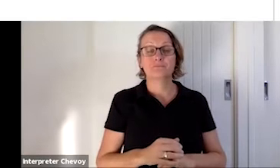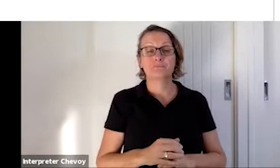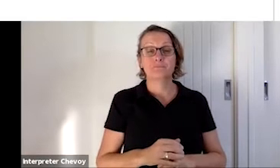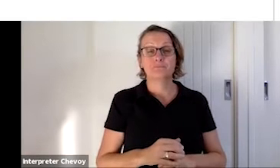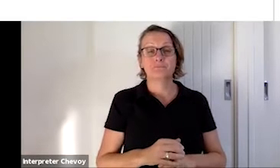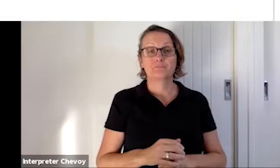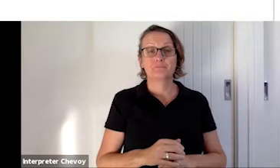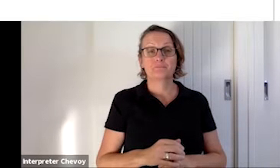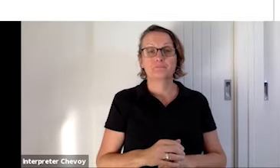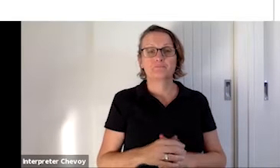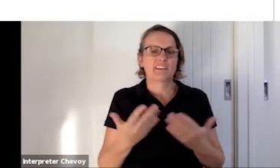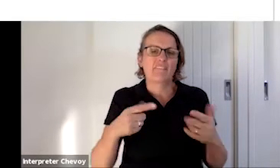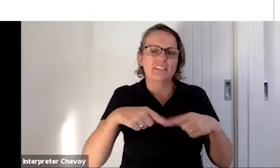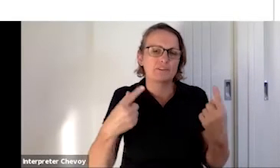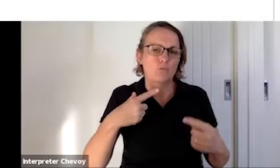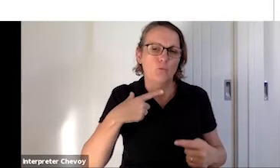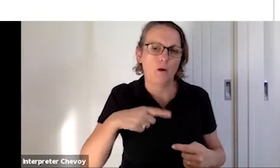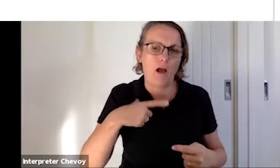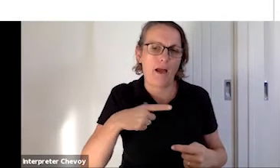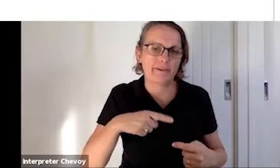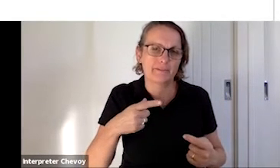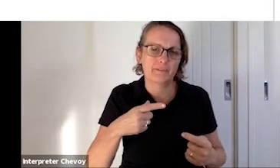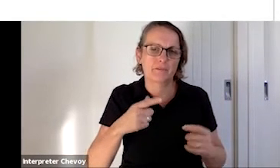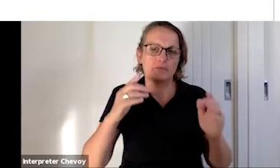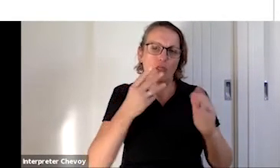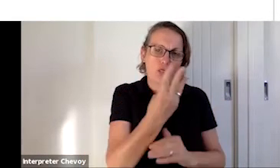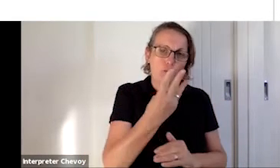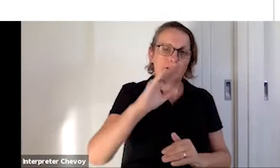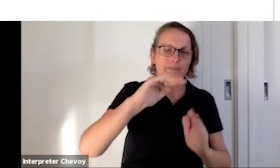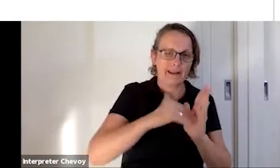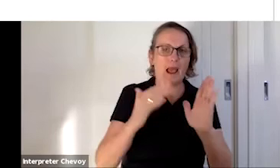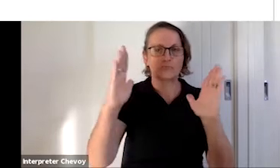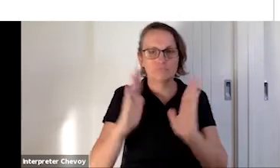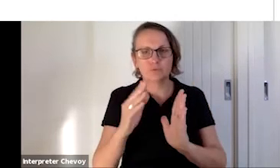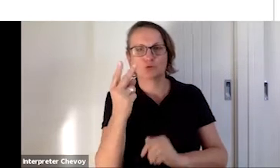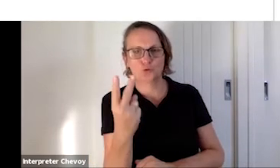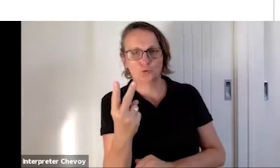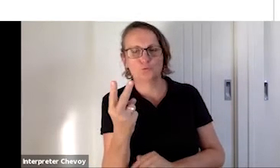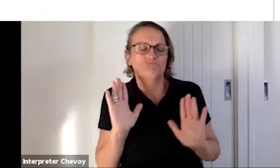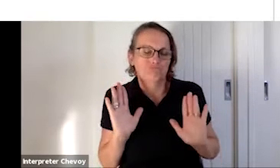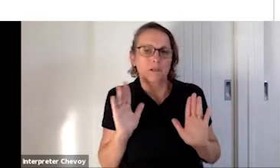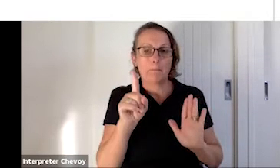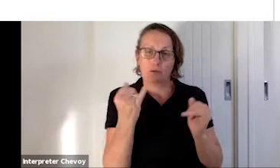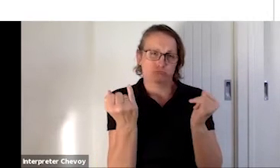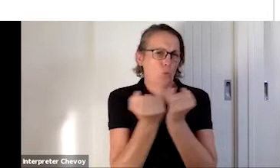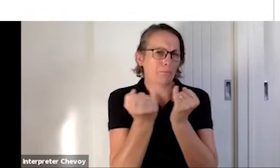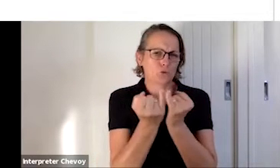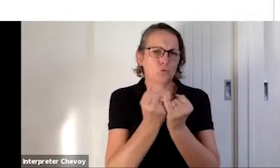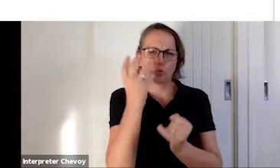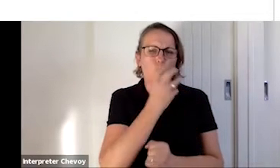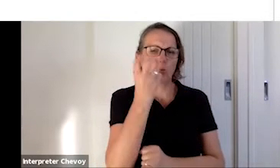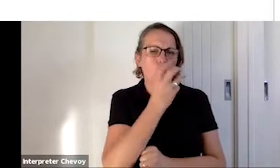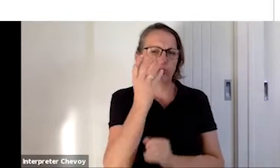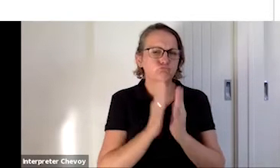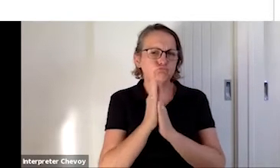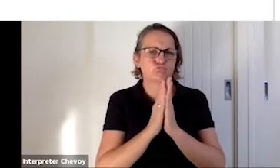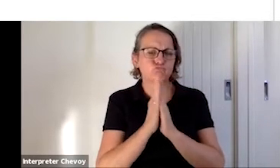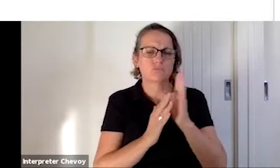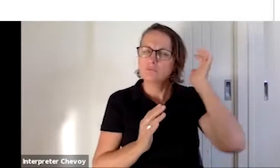For a variety of different reasons that I'm not going to go into now. Guy wants to say something.